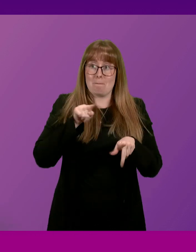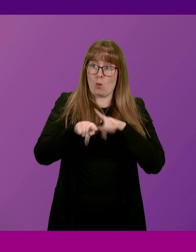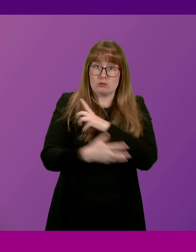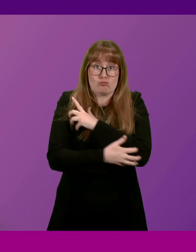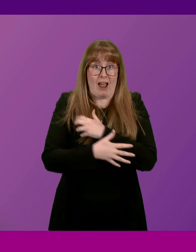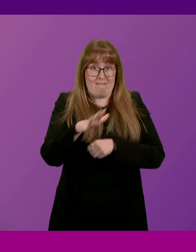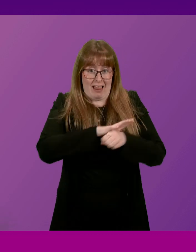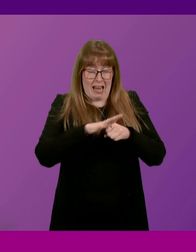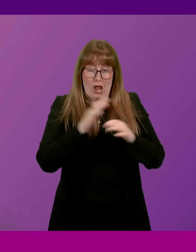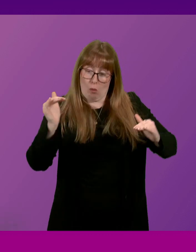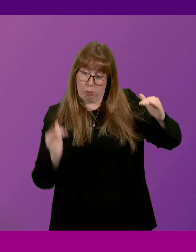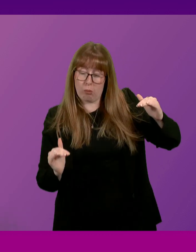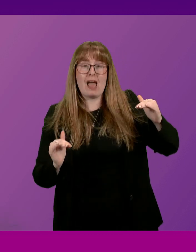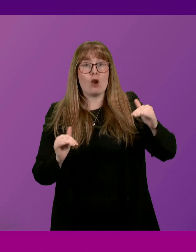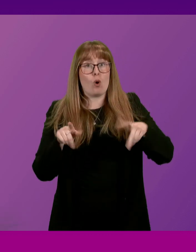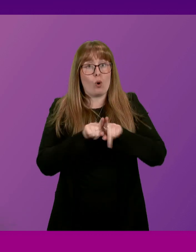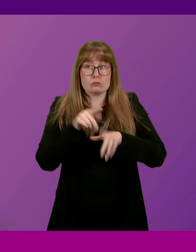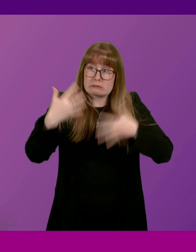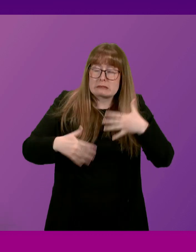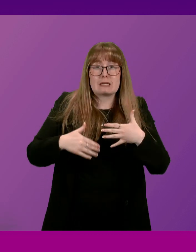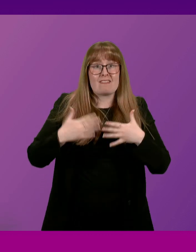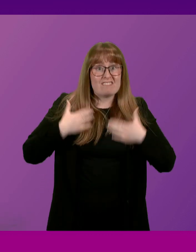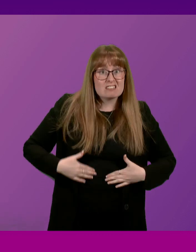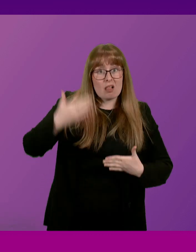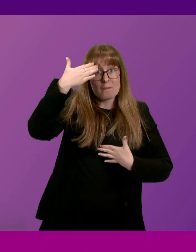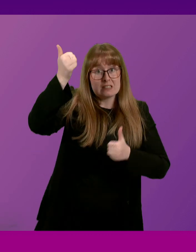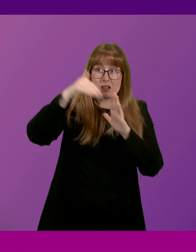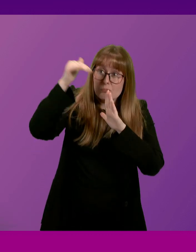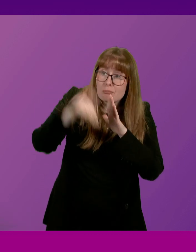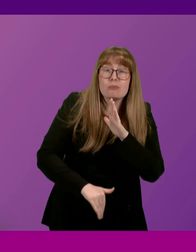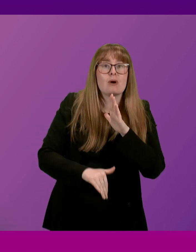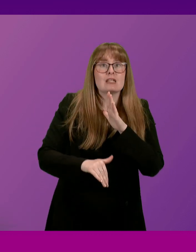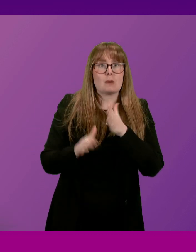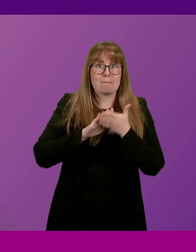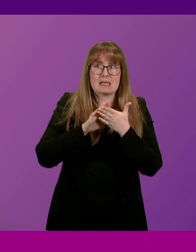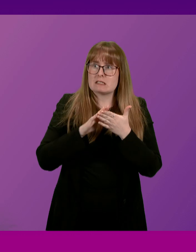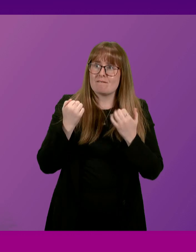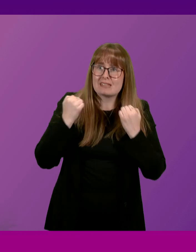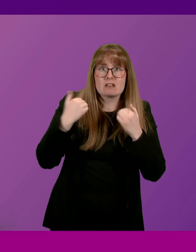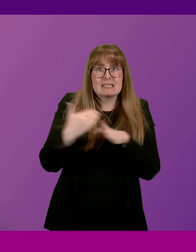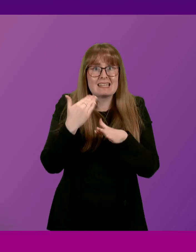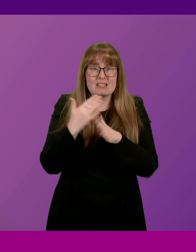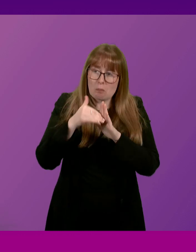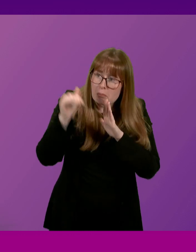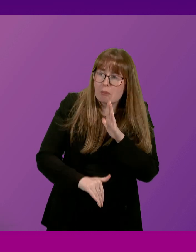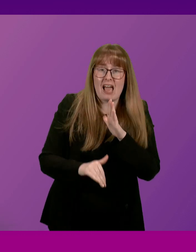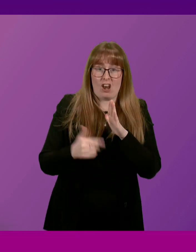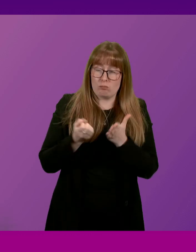harms the physical and mental wellbeing of millions of people. That hinders economic activity and costs the national health service millions of pounds each year.